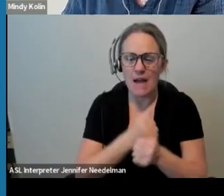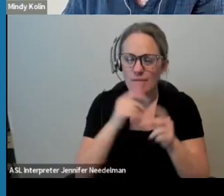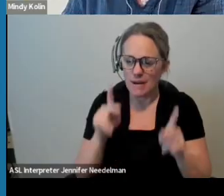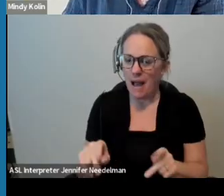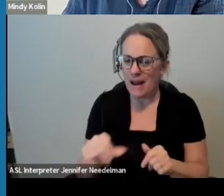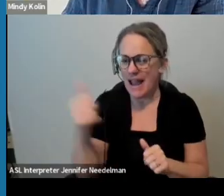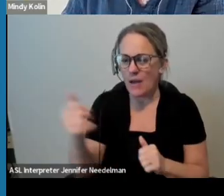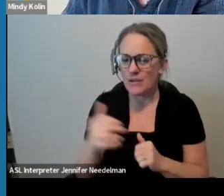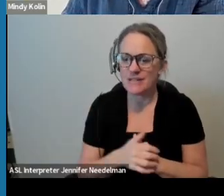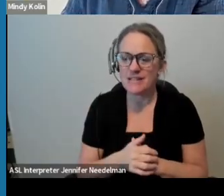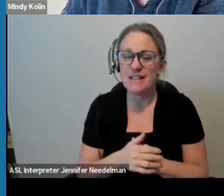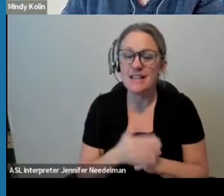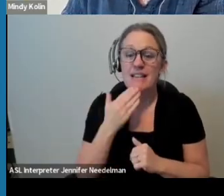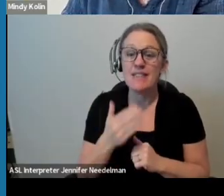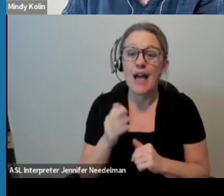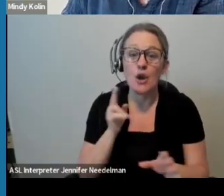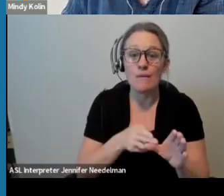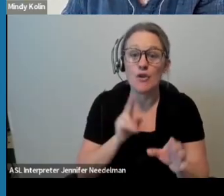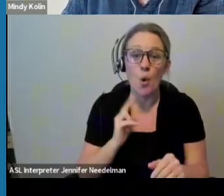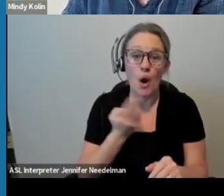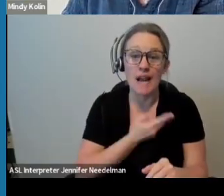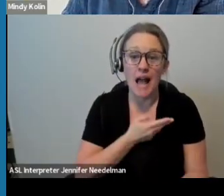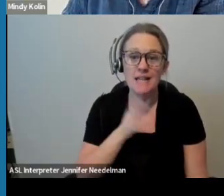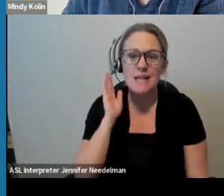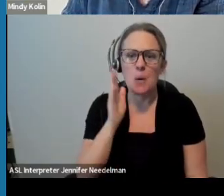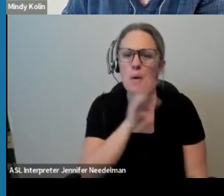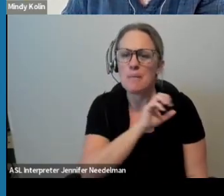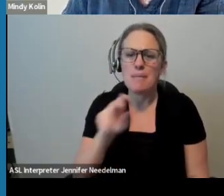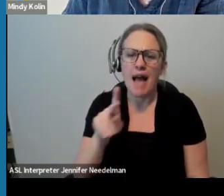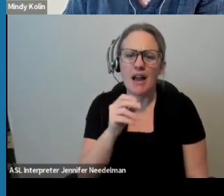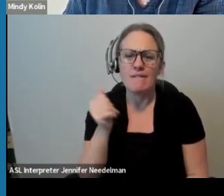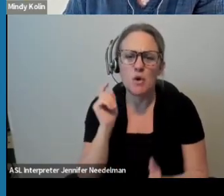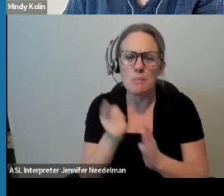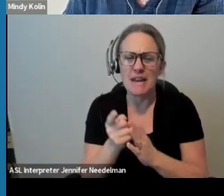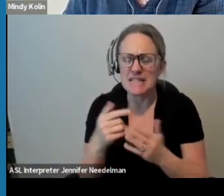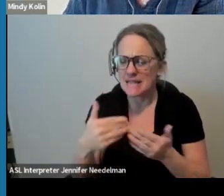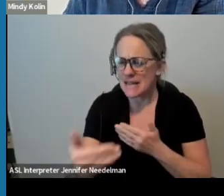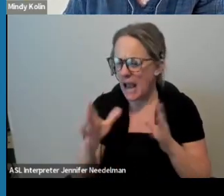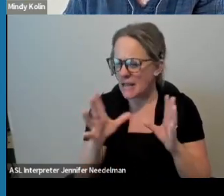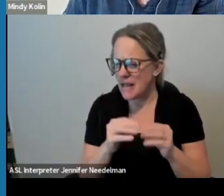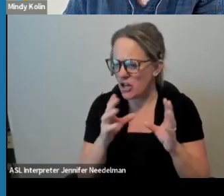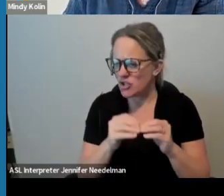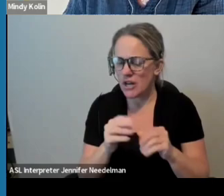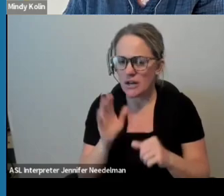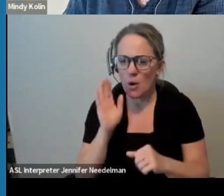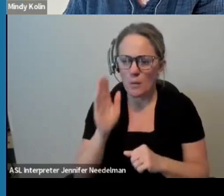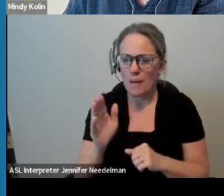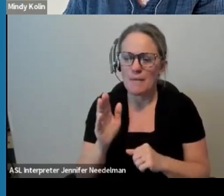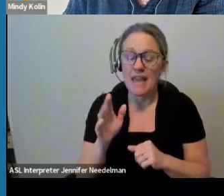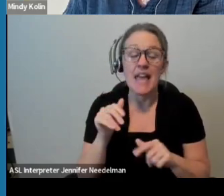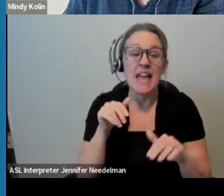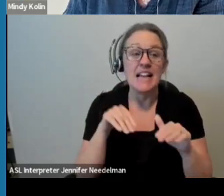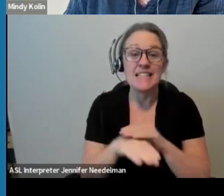for joining us for this session. We'll be back in a few minutes. The next session coming up is accessibility, the skill